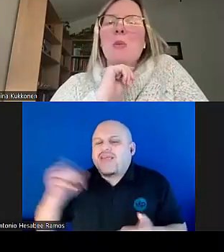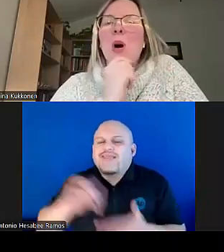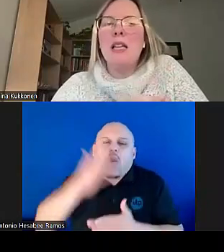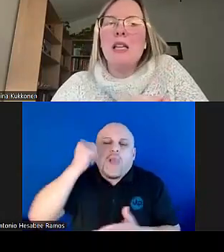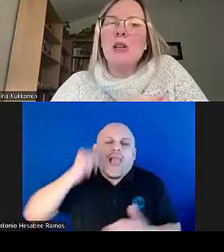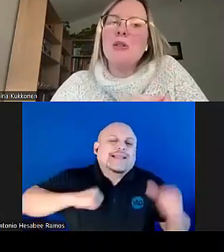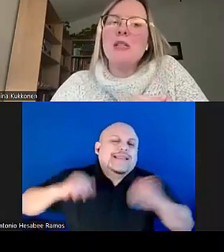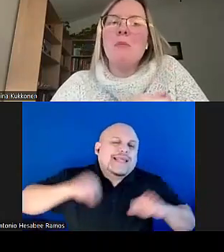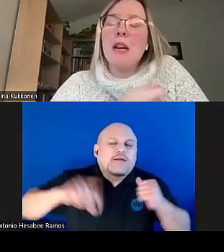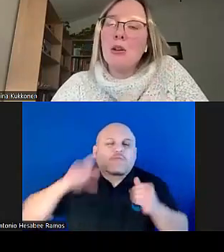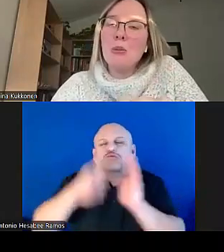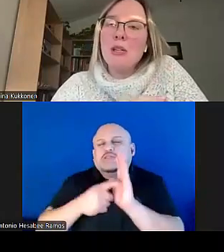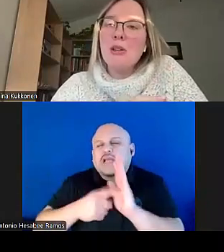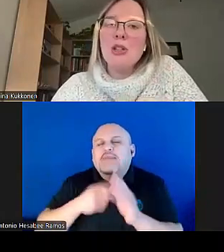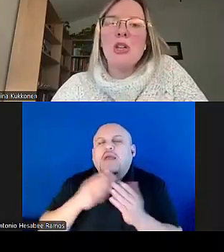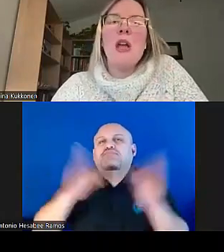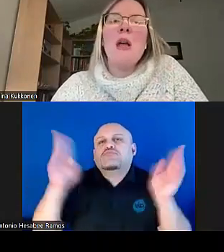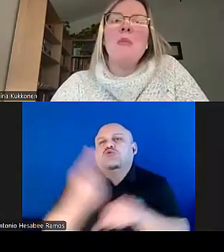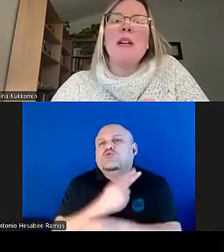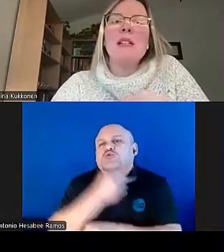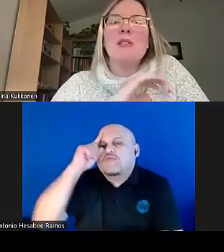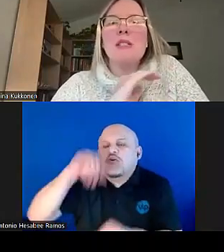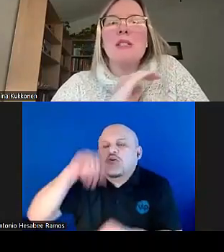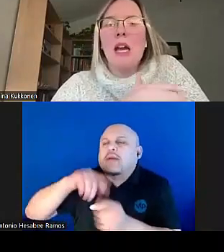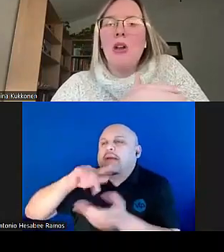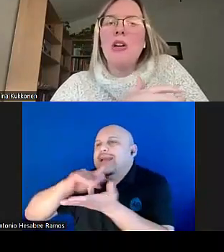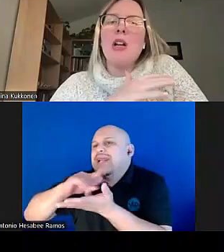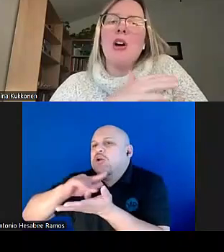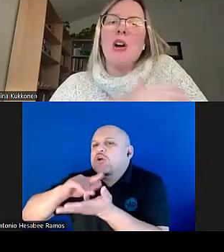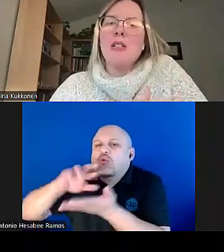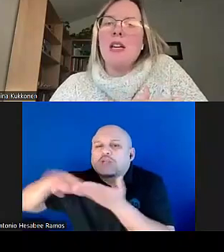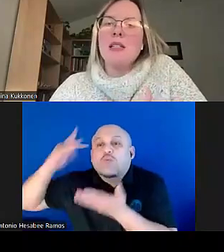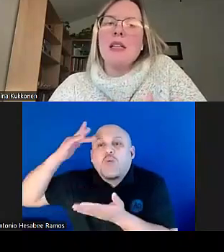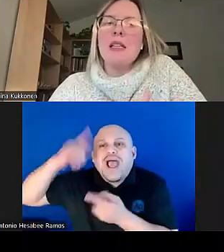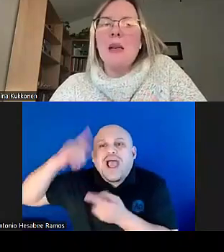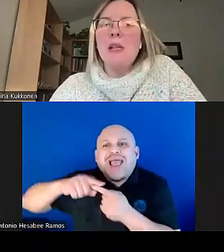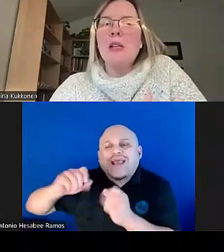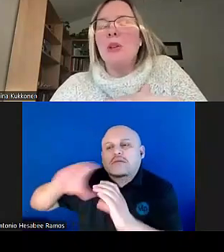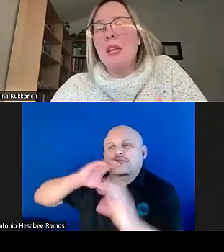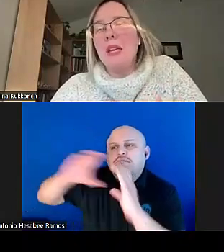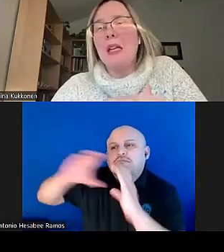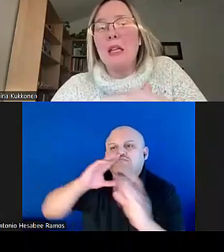been widely used in medical research because there is dialogue and context that can be communicated